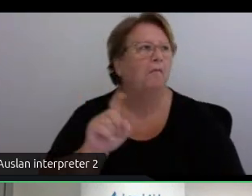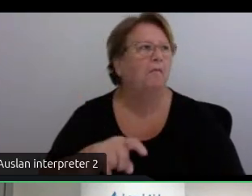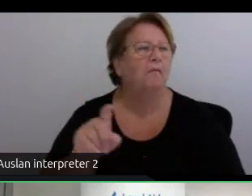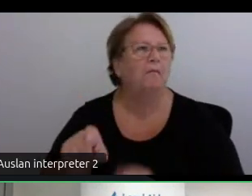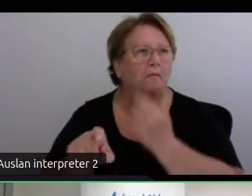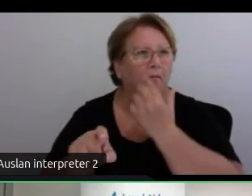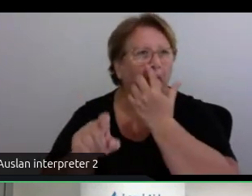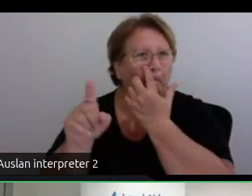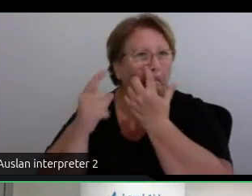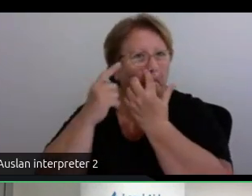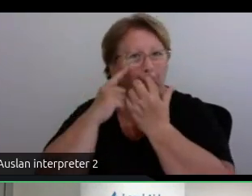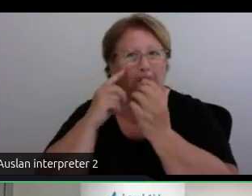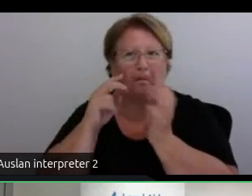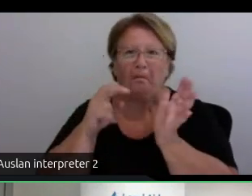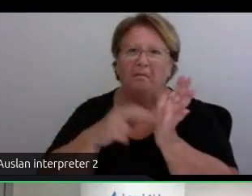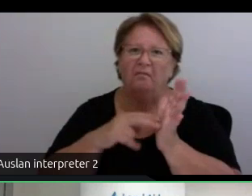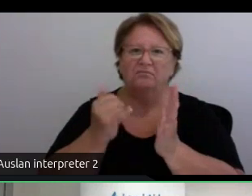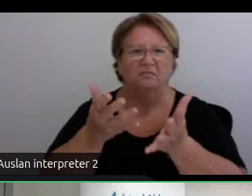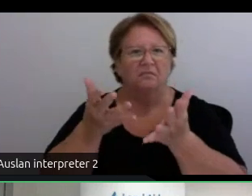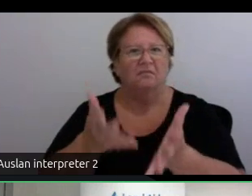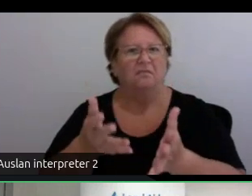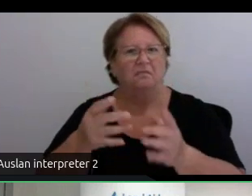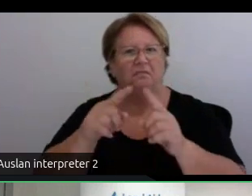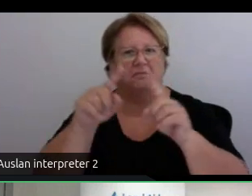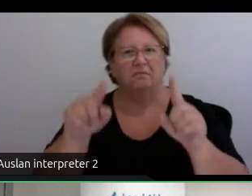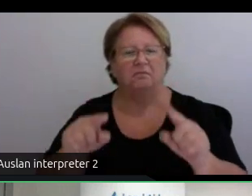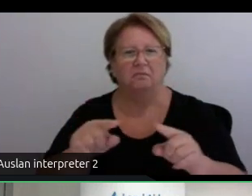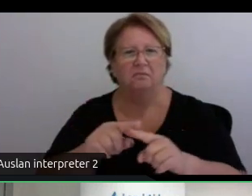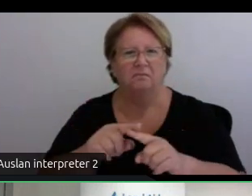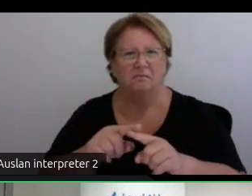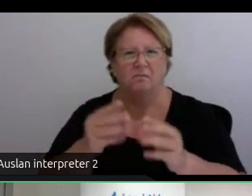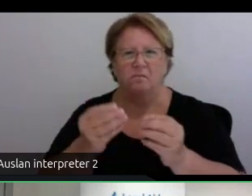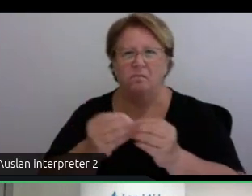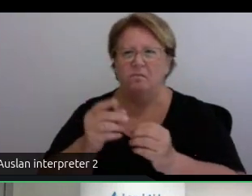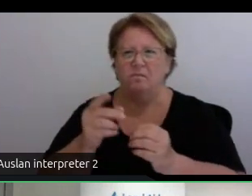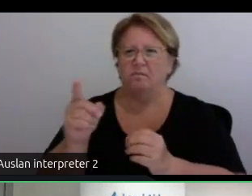click here. And they think that they are signing an authority form for this claims management